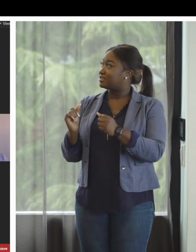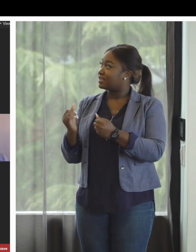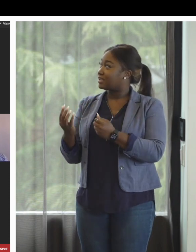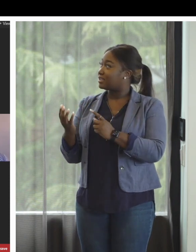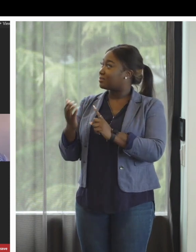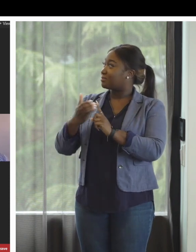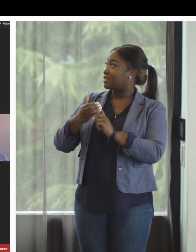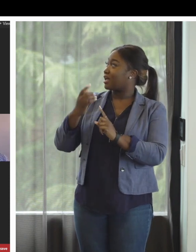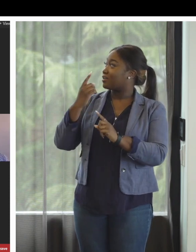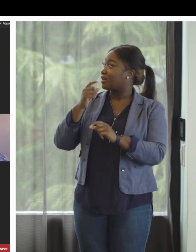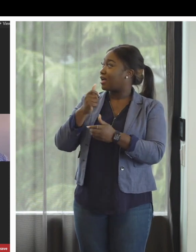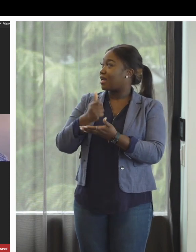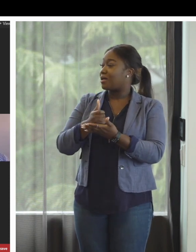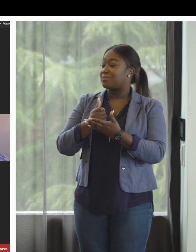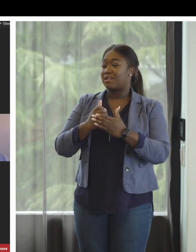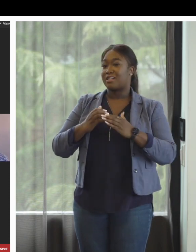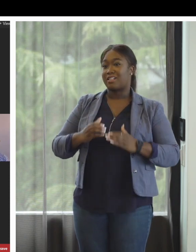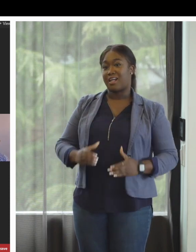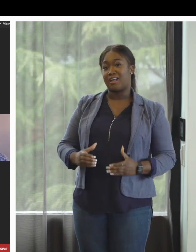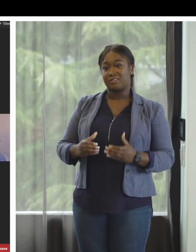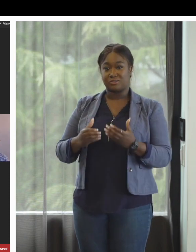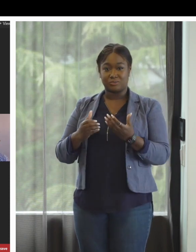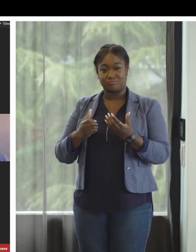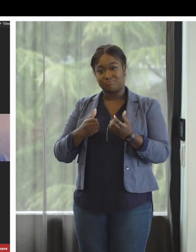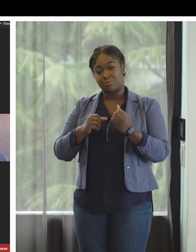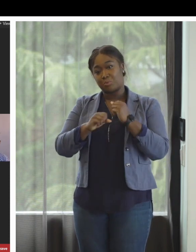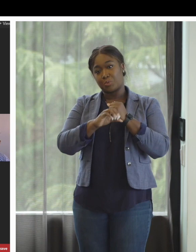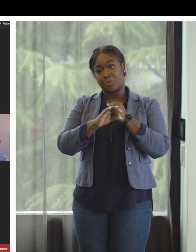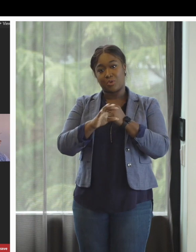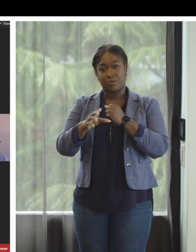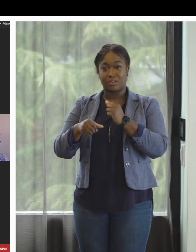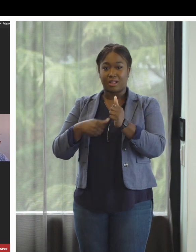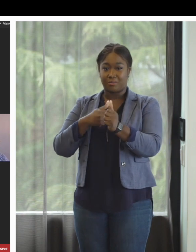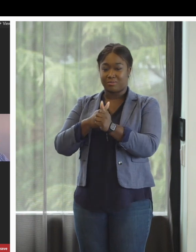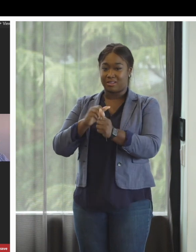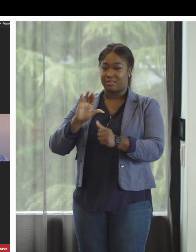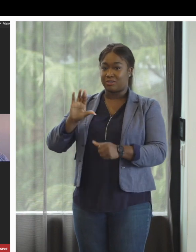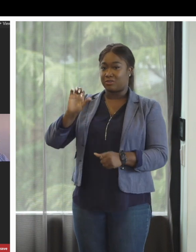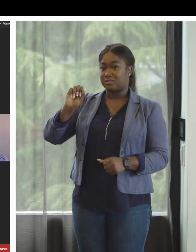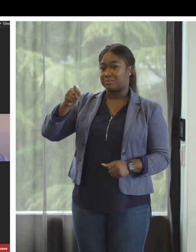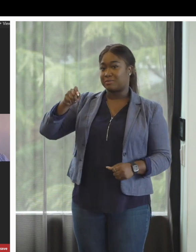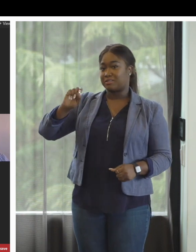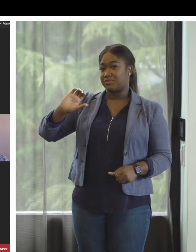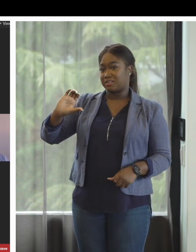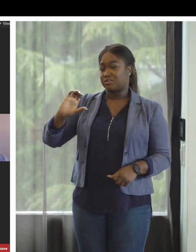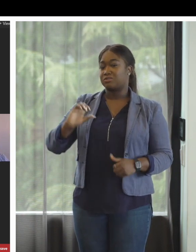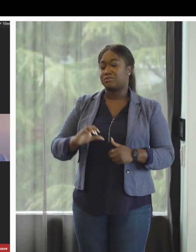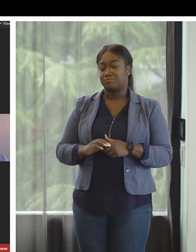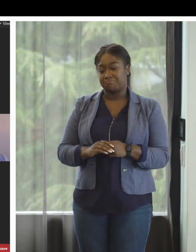and promote data specs. So I look to the next next